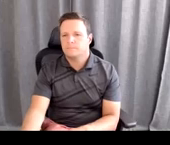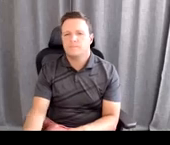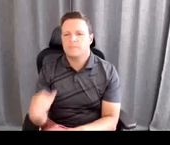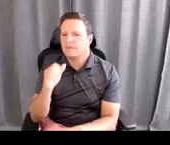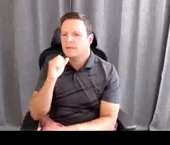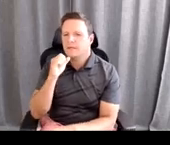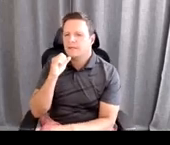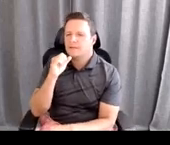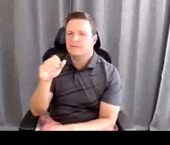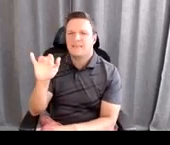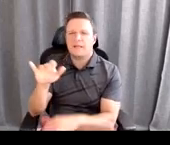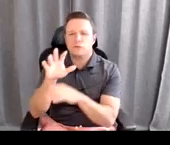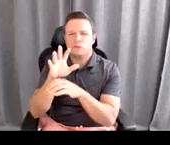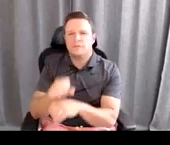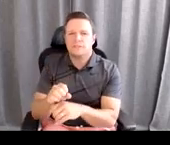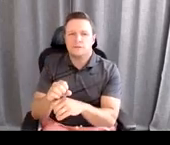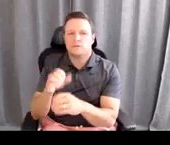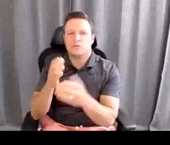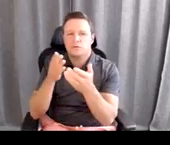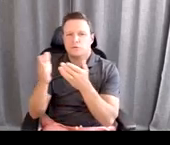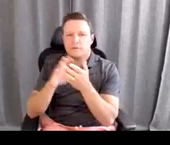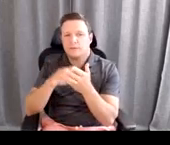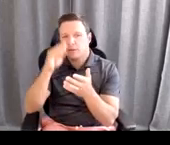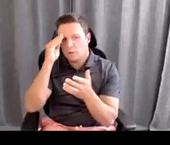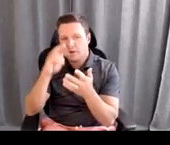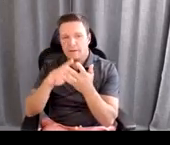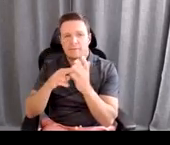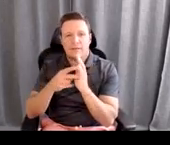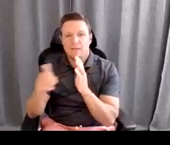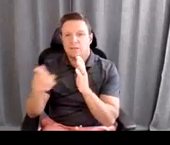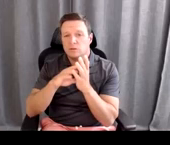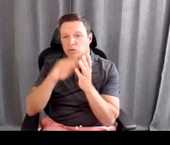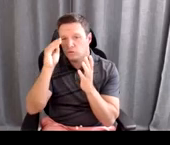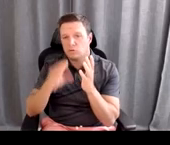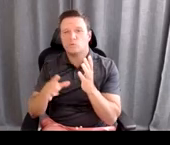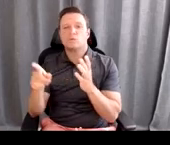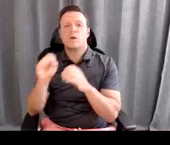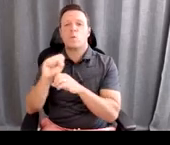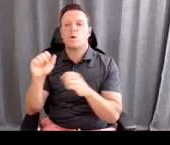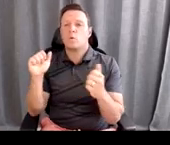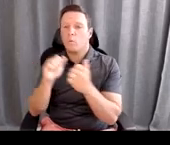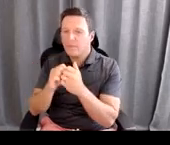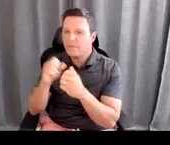learning has to do with students working with or for organizations.